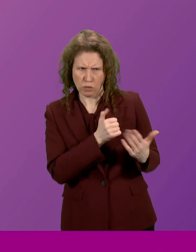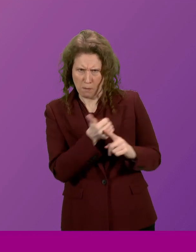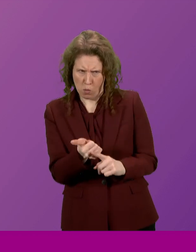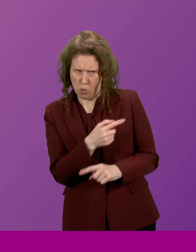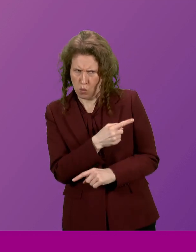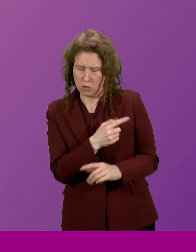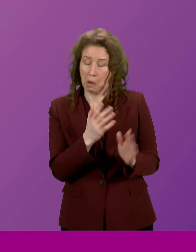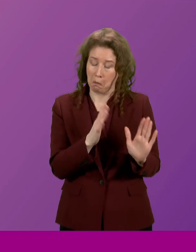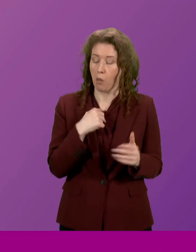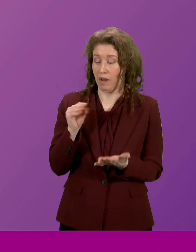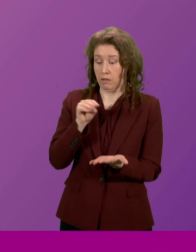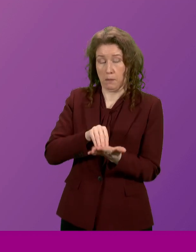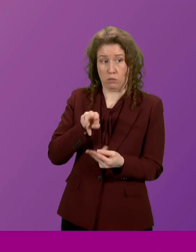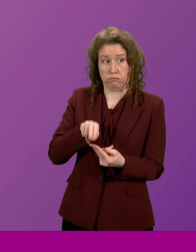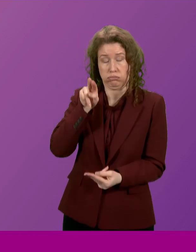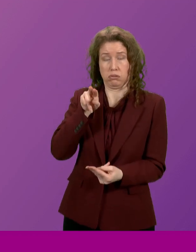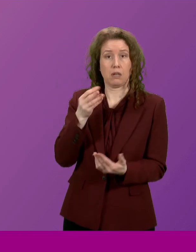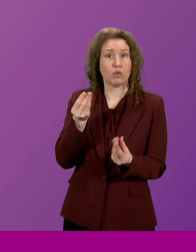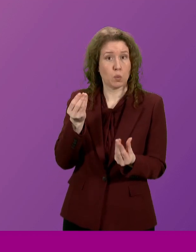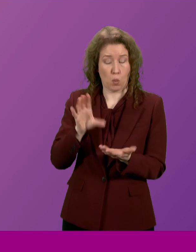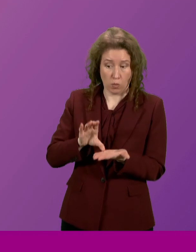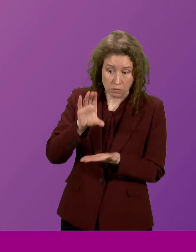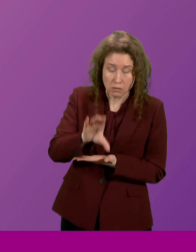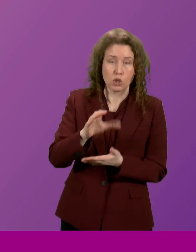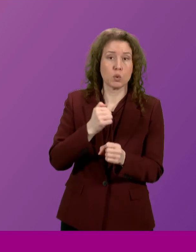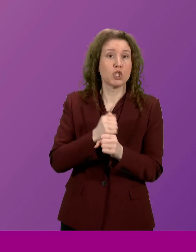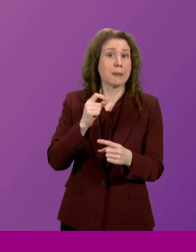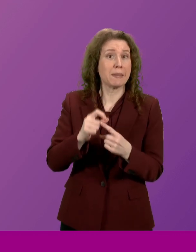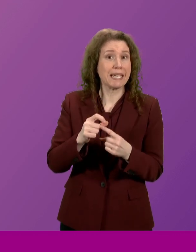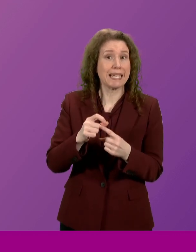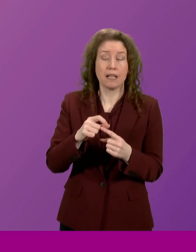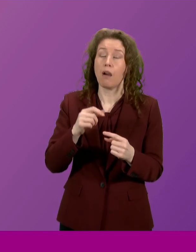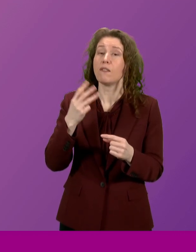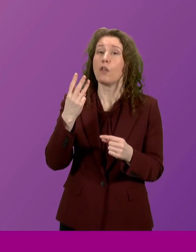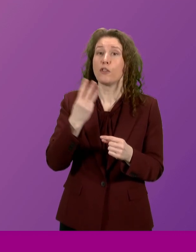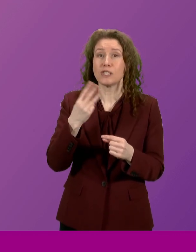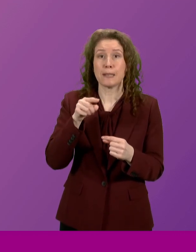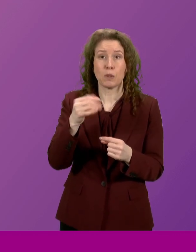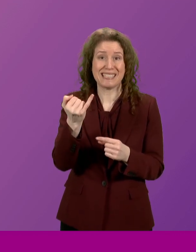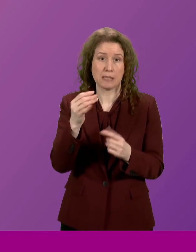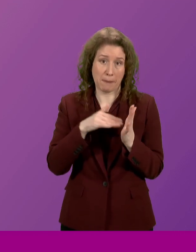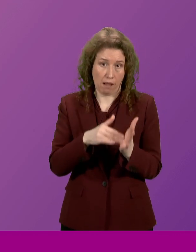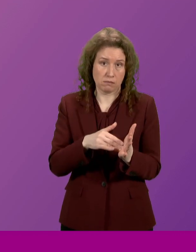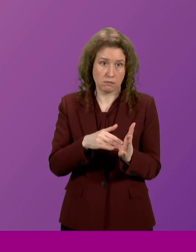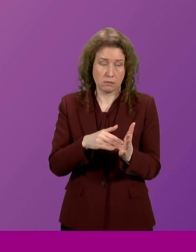an increase in the resources available for general practice to the tune of £13.6 million. On Tuesday,